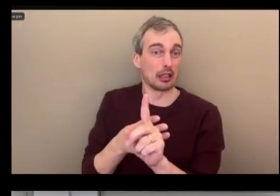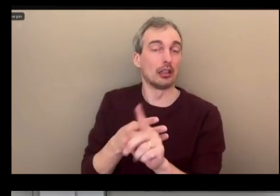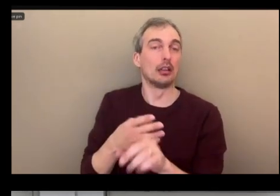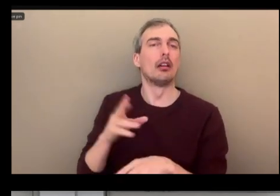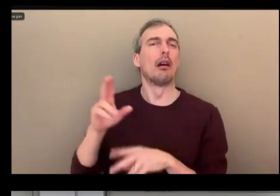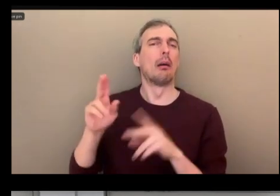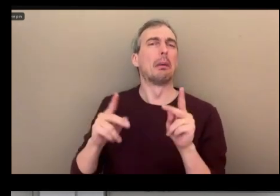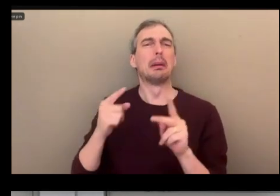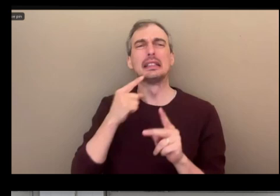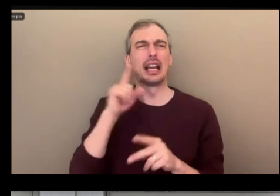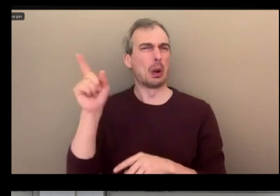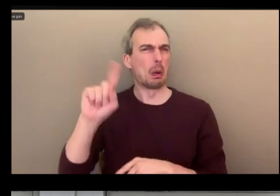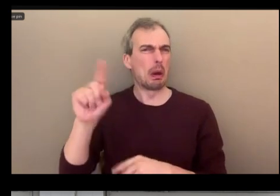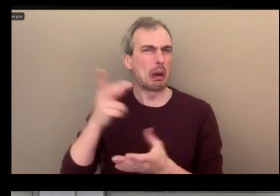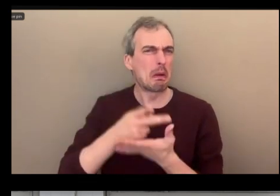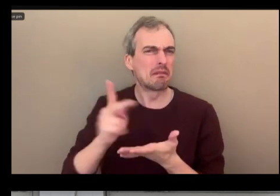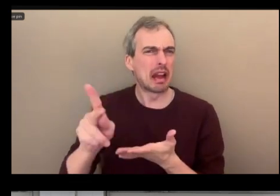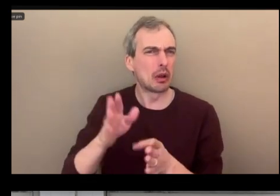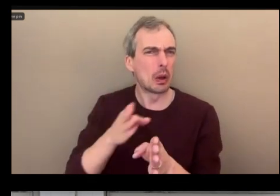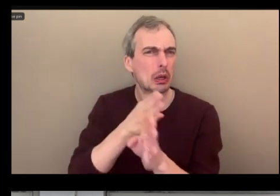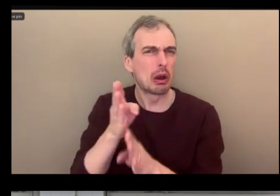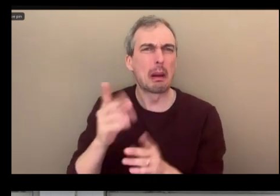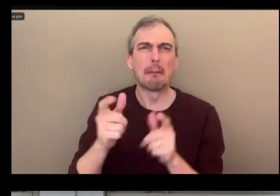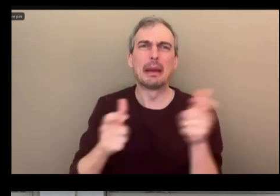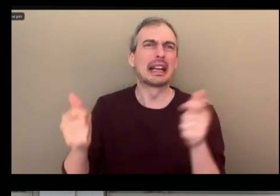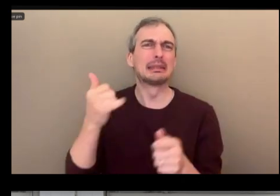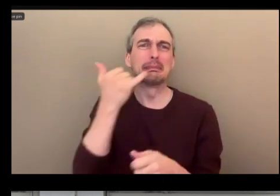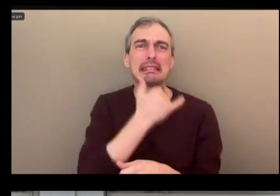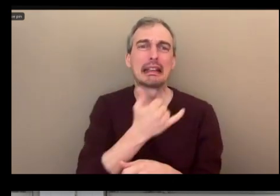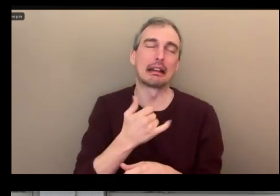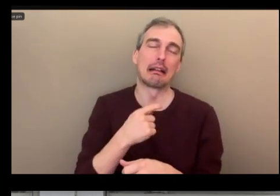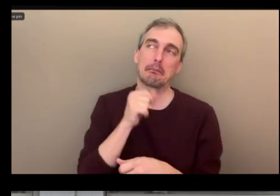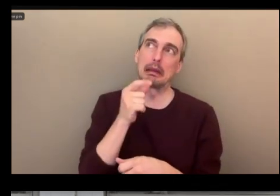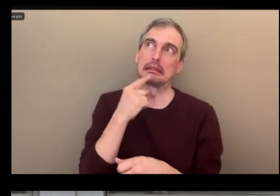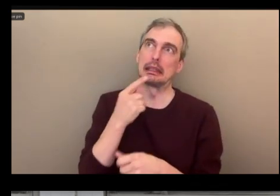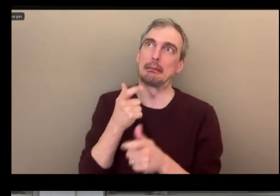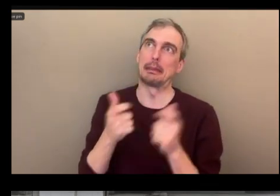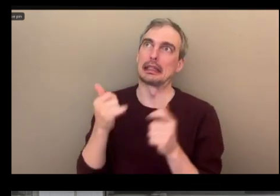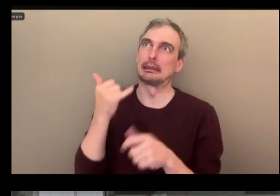What is your biggest mistake? I can't say this is my biggest mistake. But I was only planning on being here for six months.